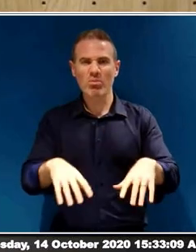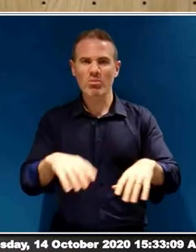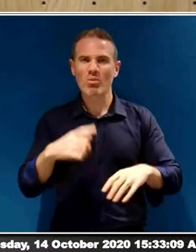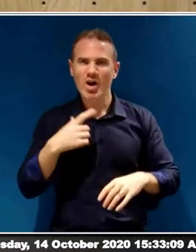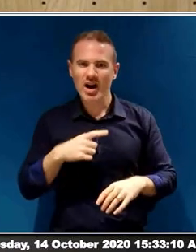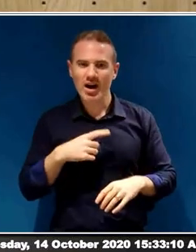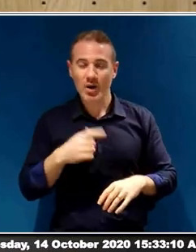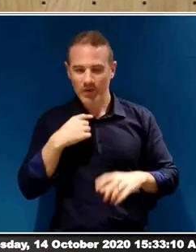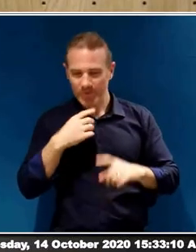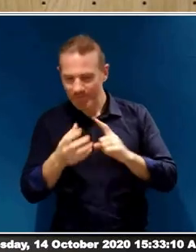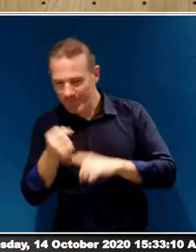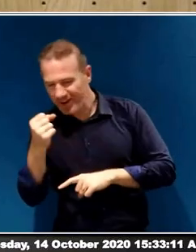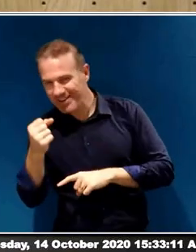So if I give an example.